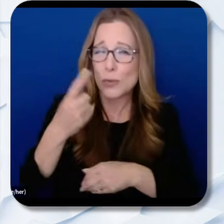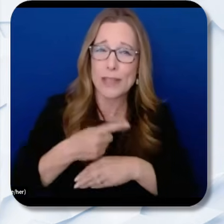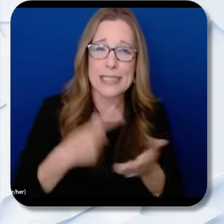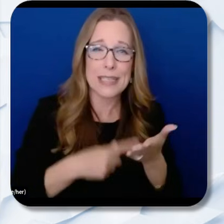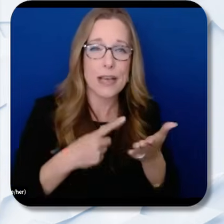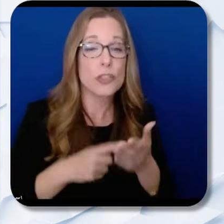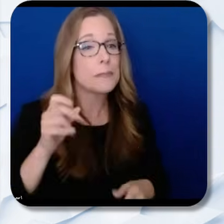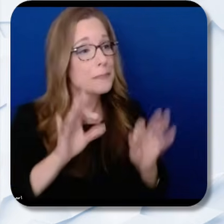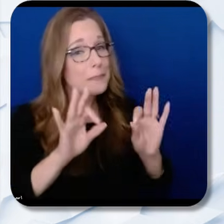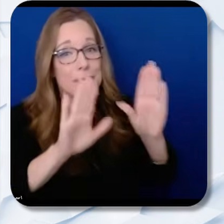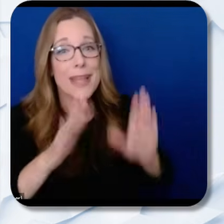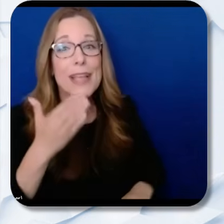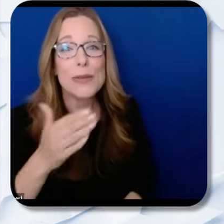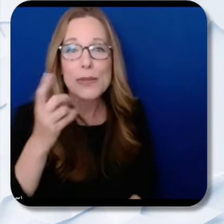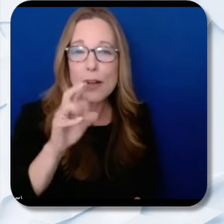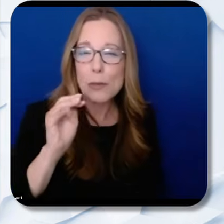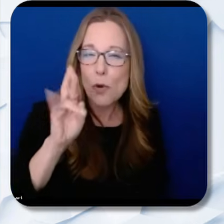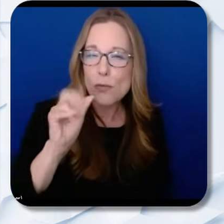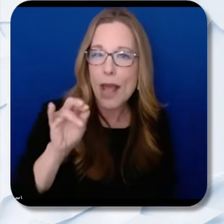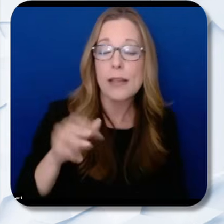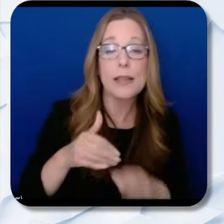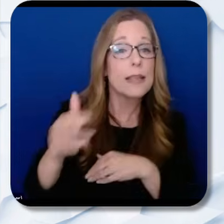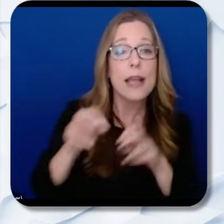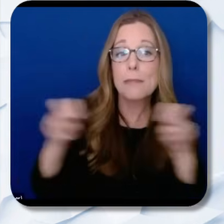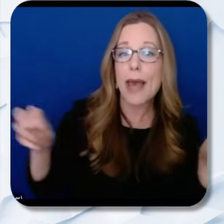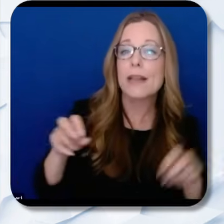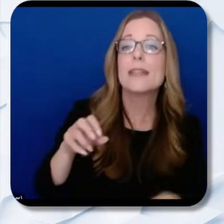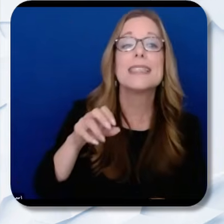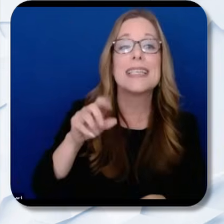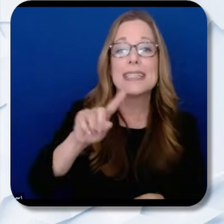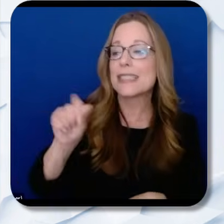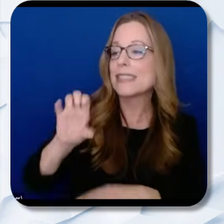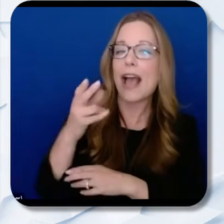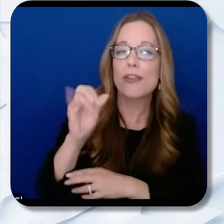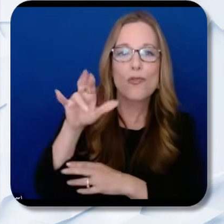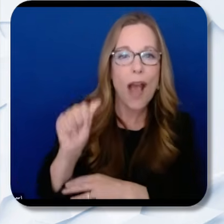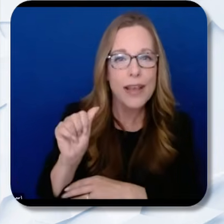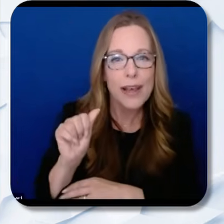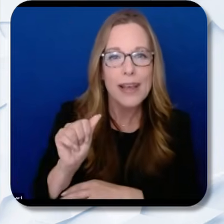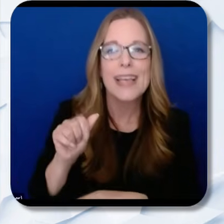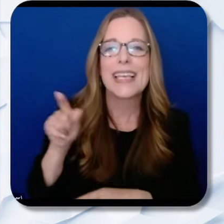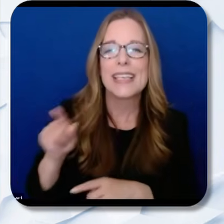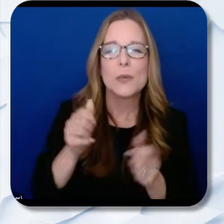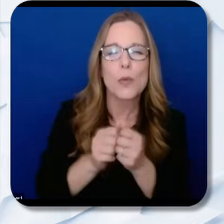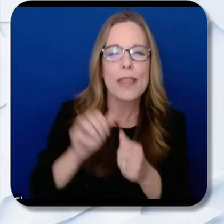Zachariah, who's with the Alliance for Children's Rights. Zachariah, thanks for being here, welcome.